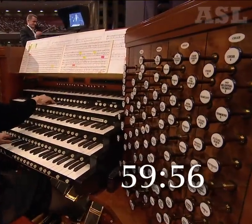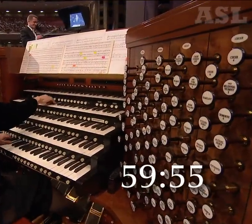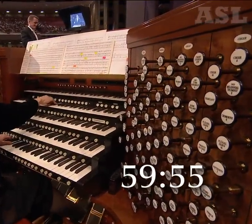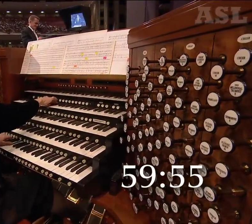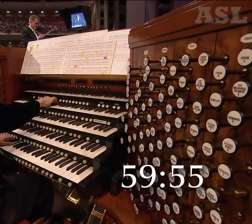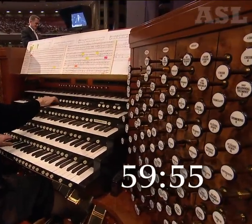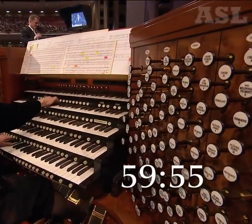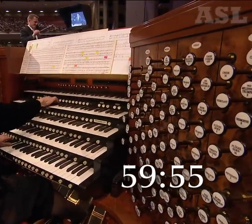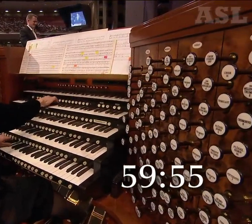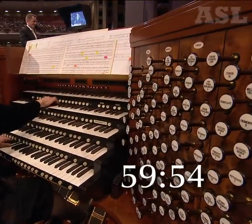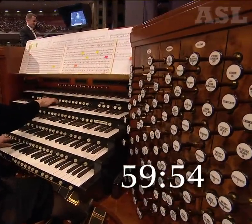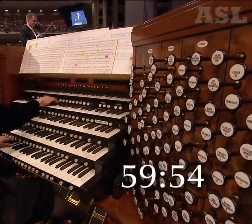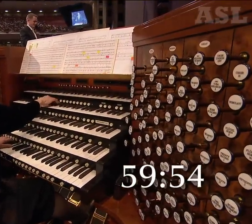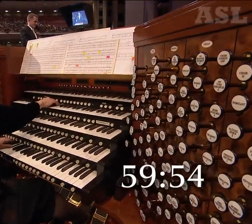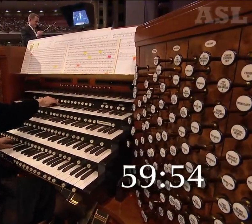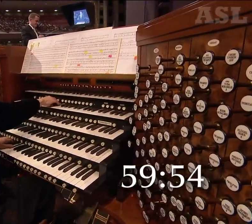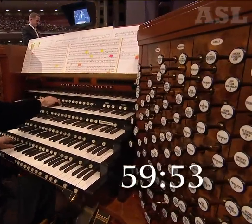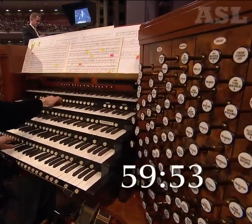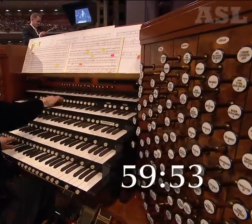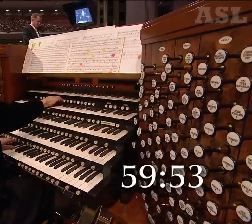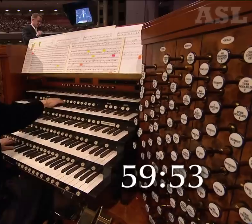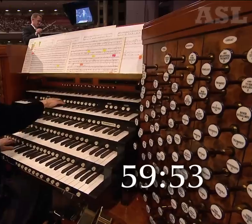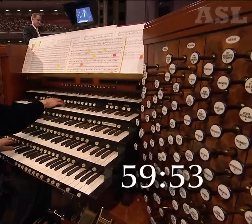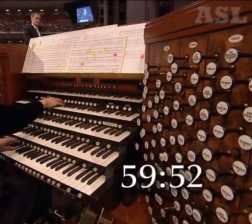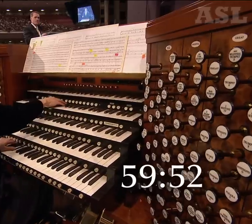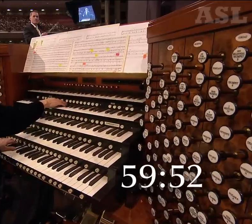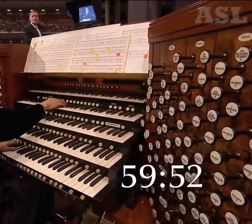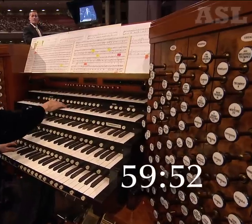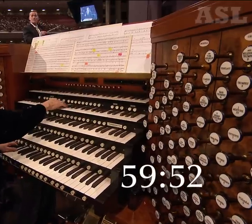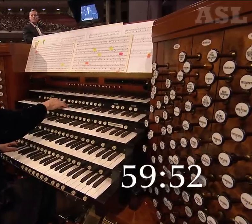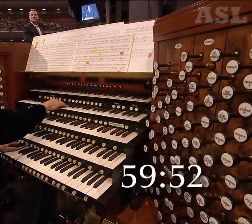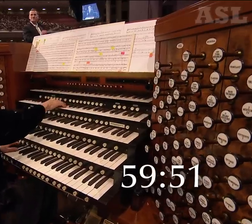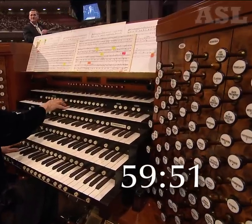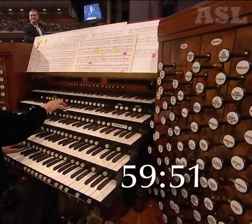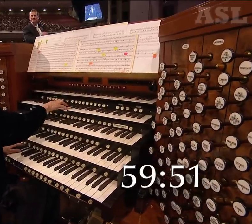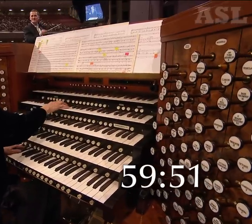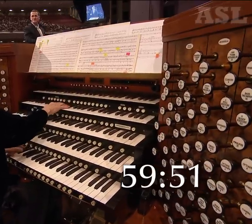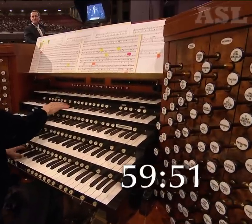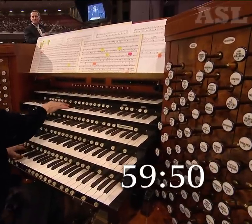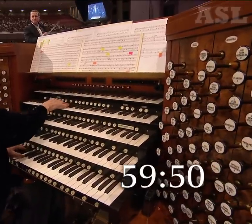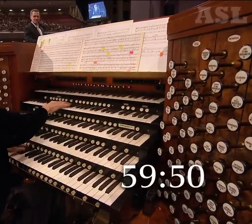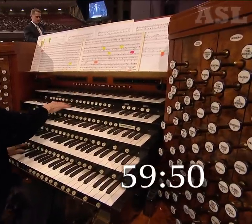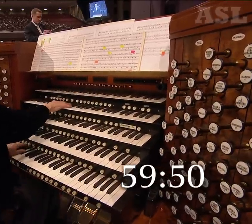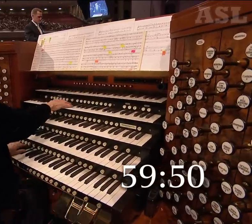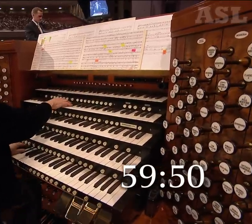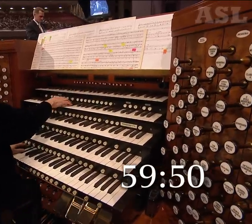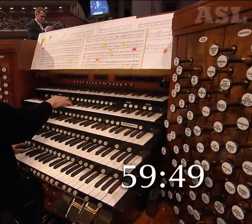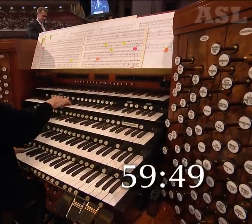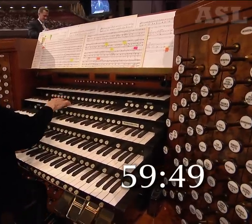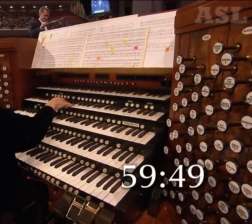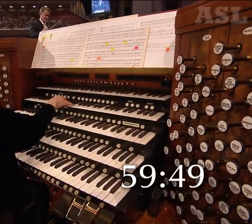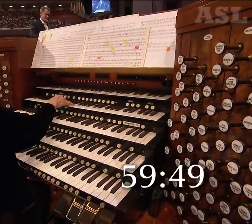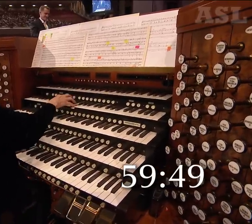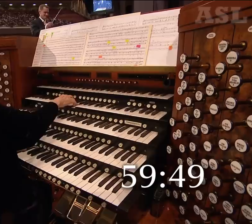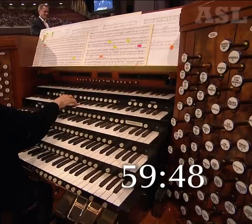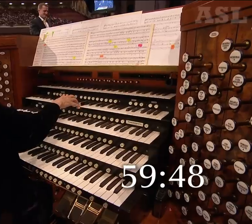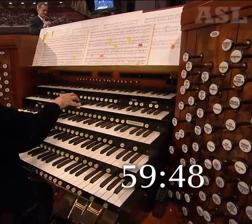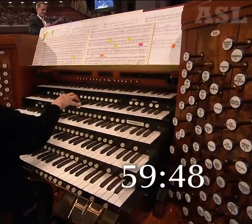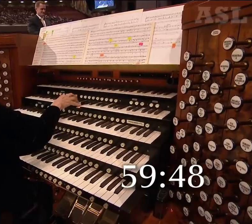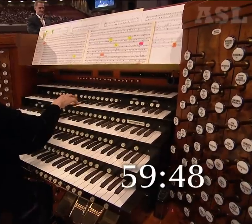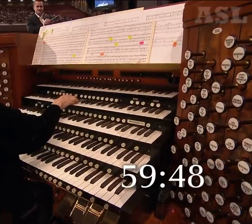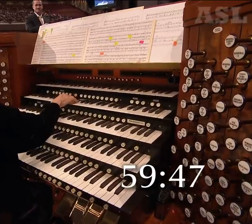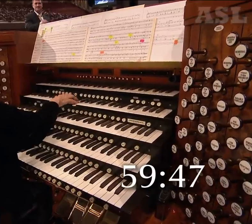OF THE CHURCH OF JESUS CHRIST